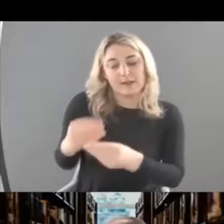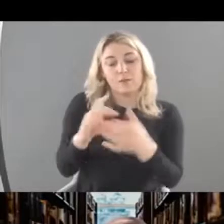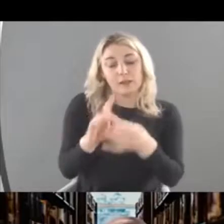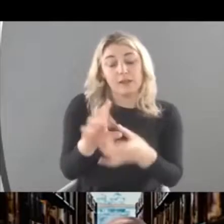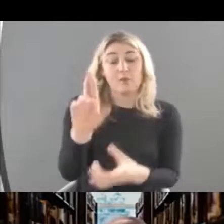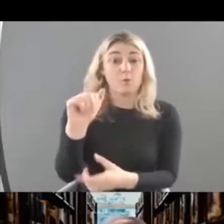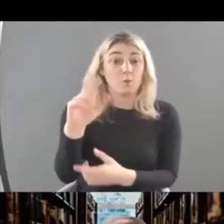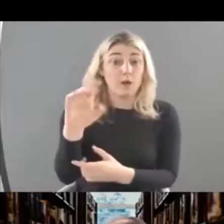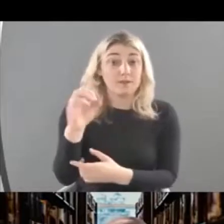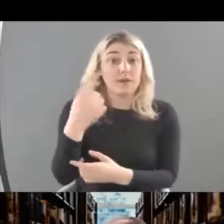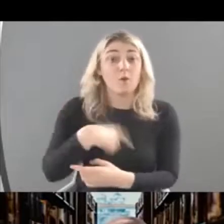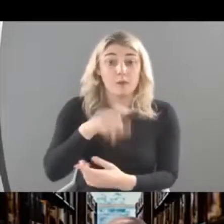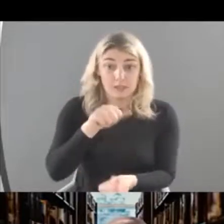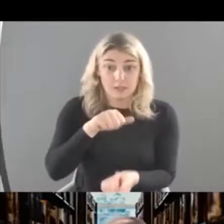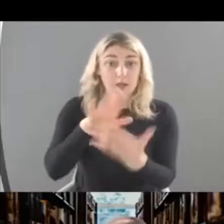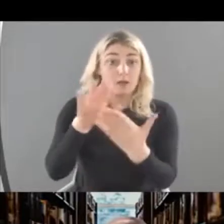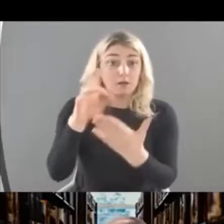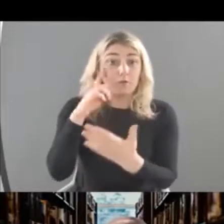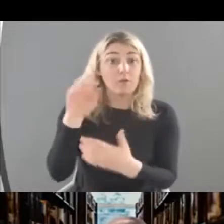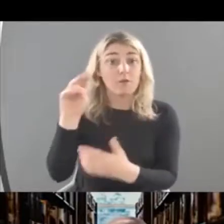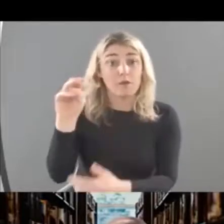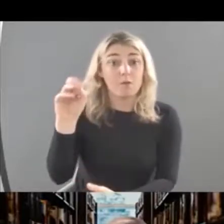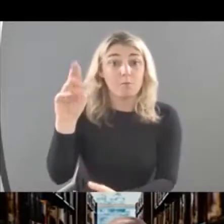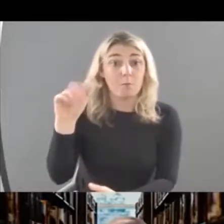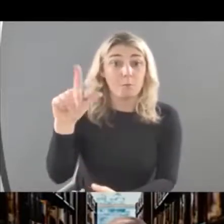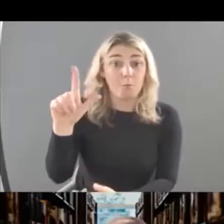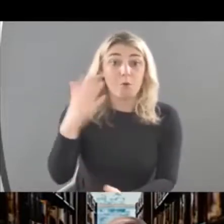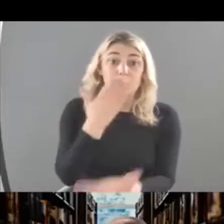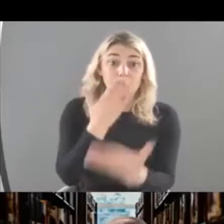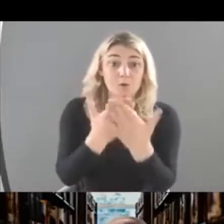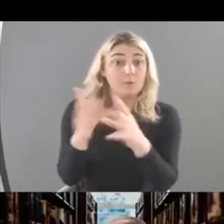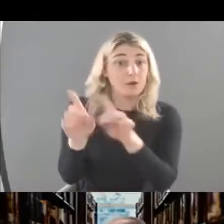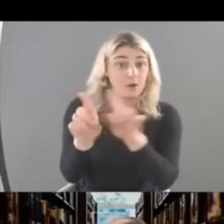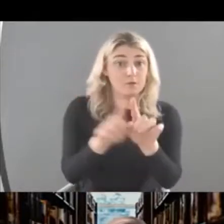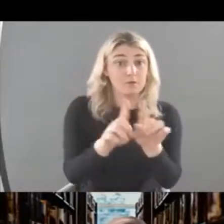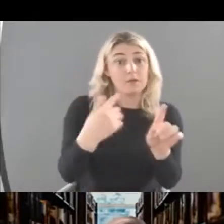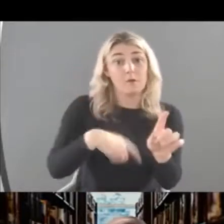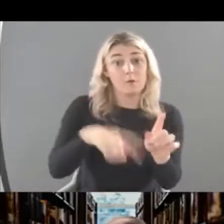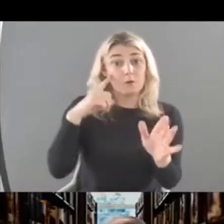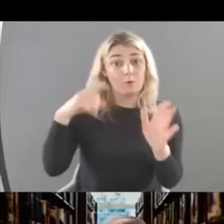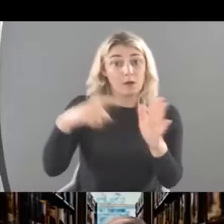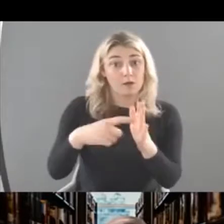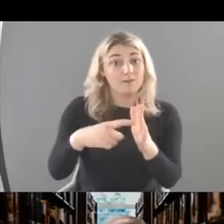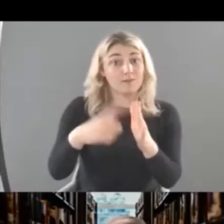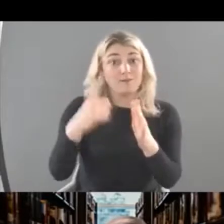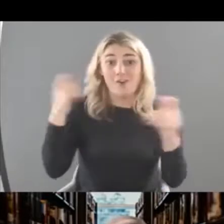it for that moral good. But also that we recognize it is also for all of us, if we're going to have